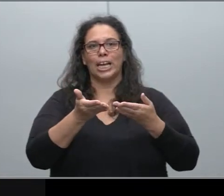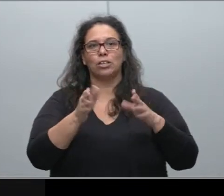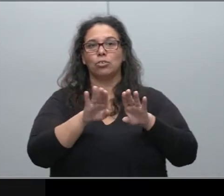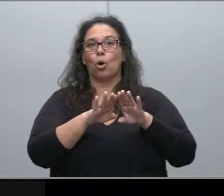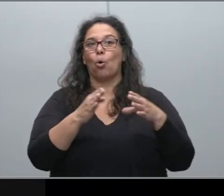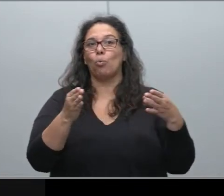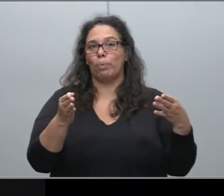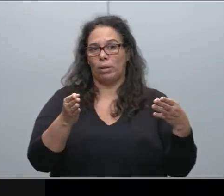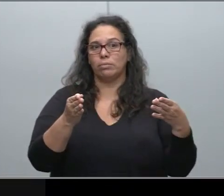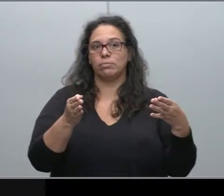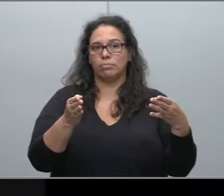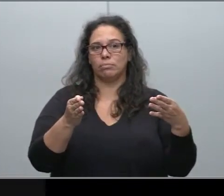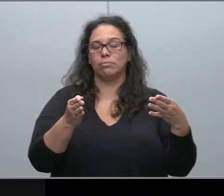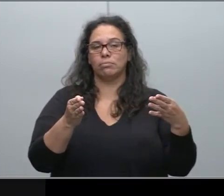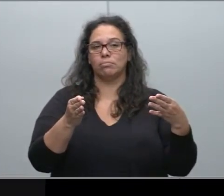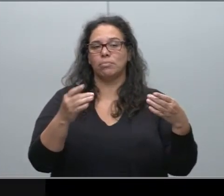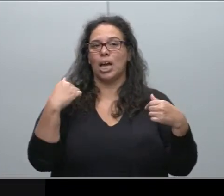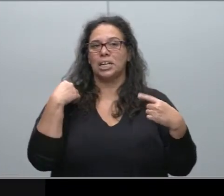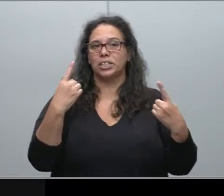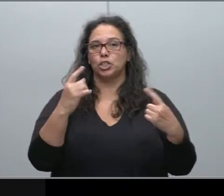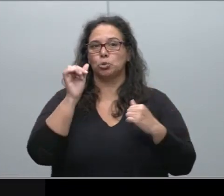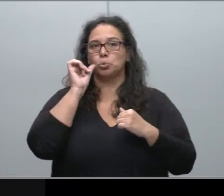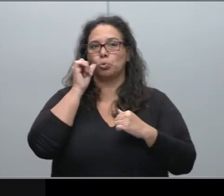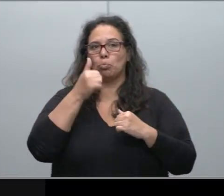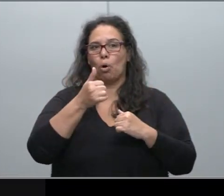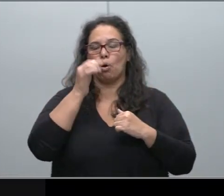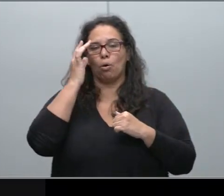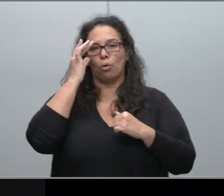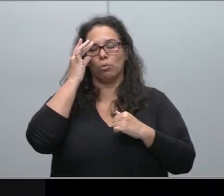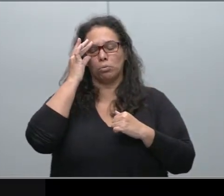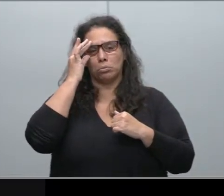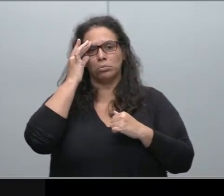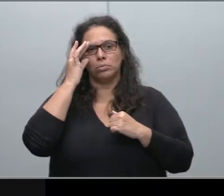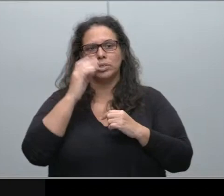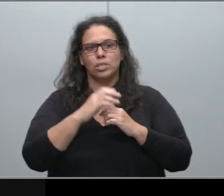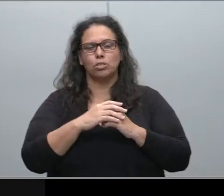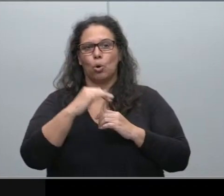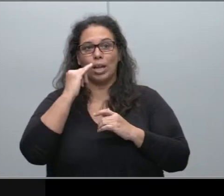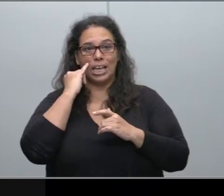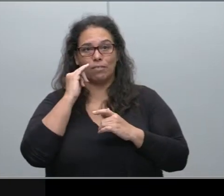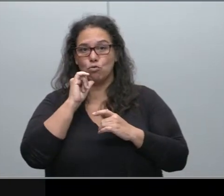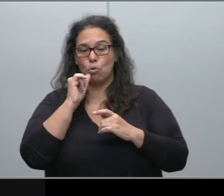Thank you for this question and this feedback. We have an ongoing series of various workshops